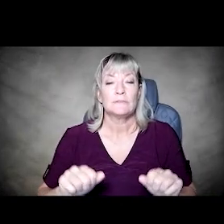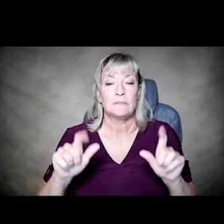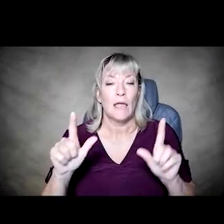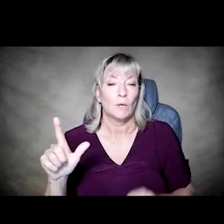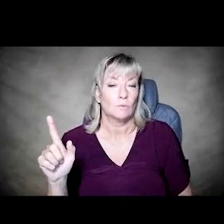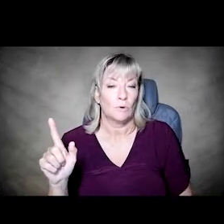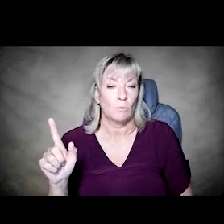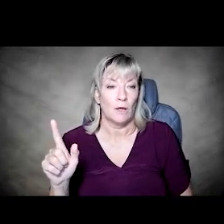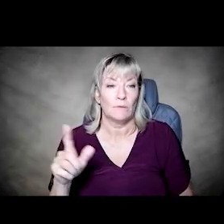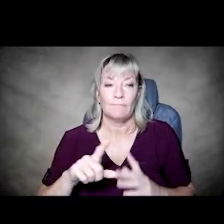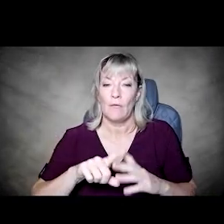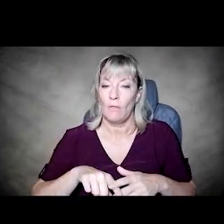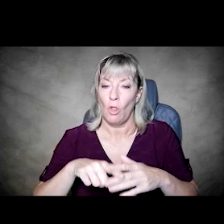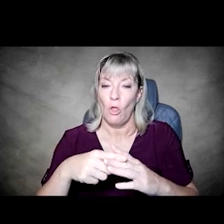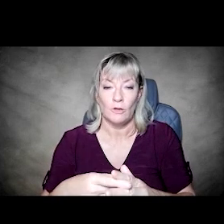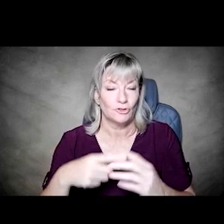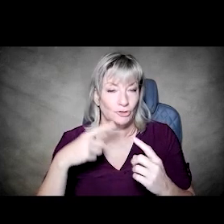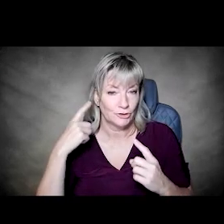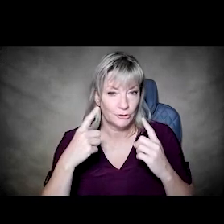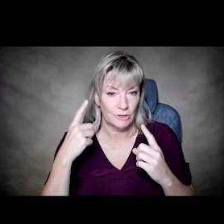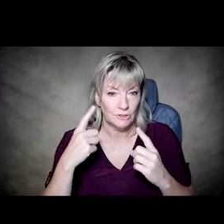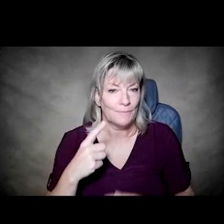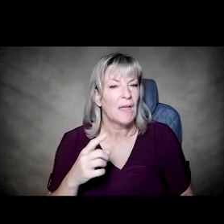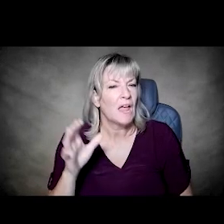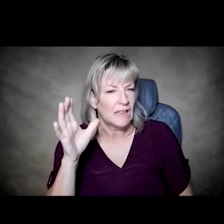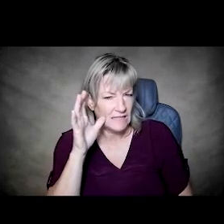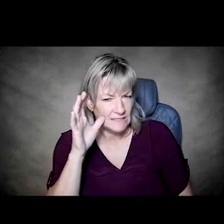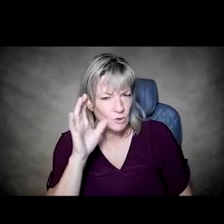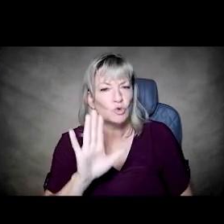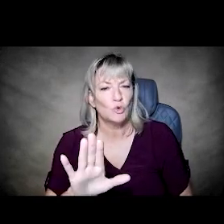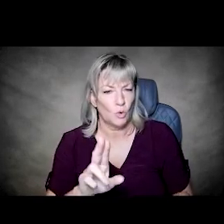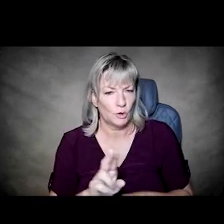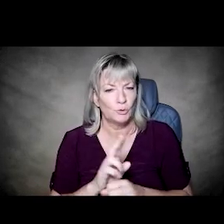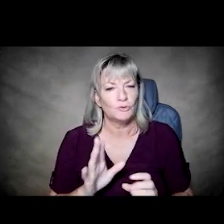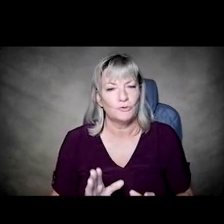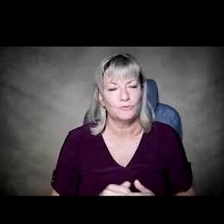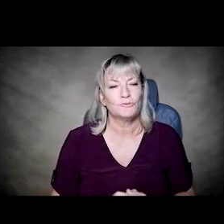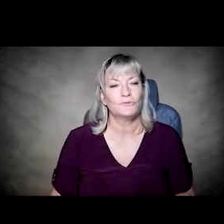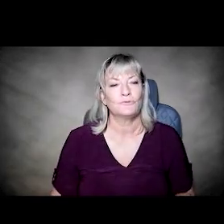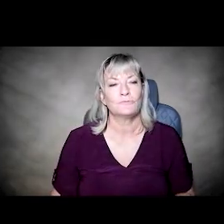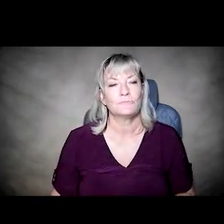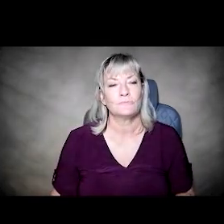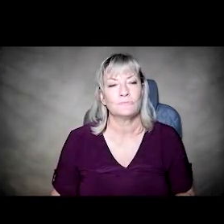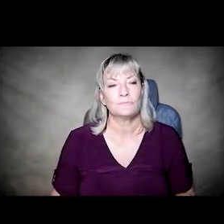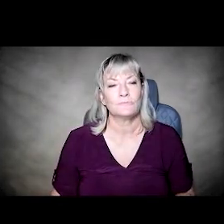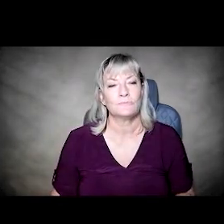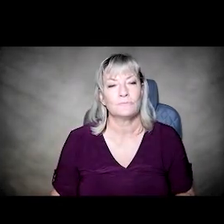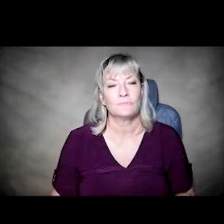Slide 21, Launch Considerations – Listen to Your Users.